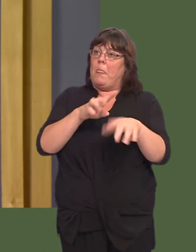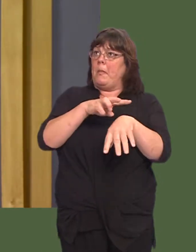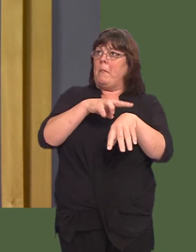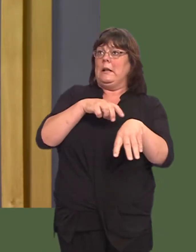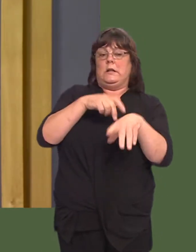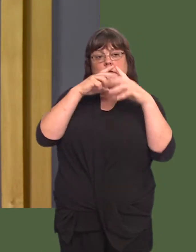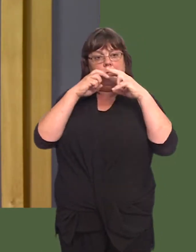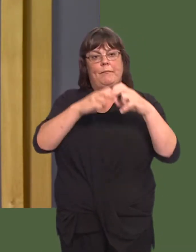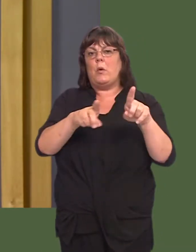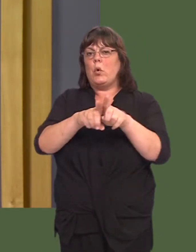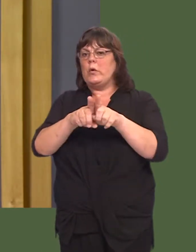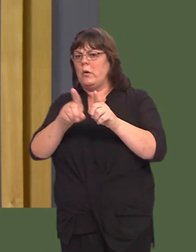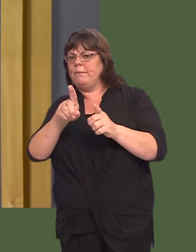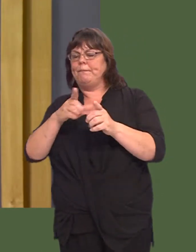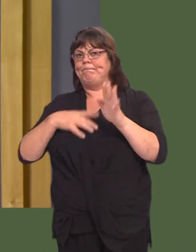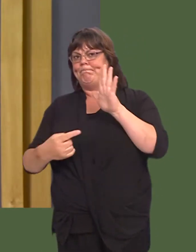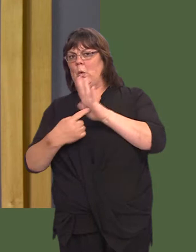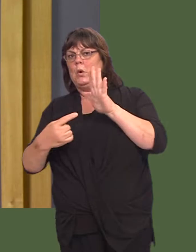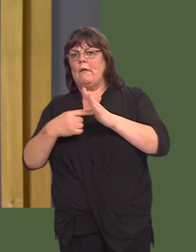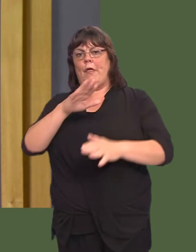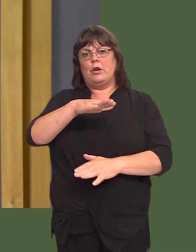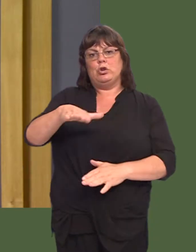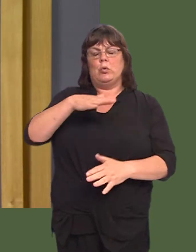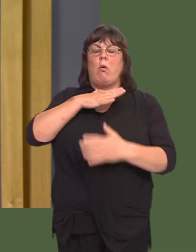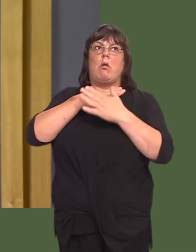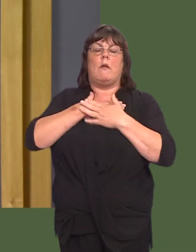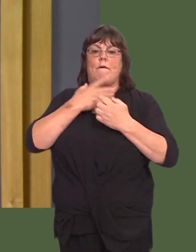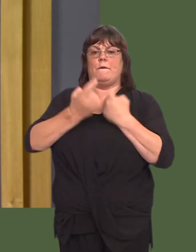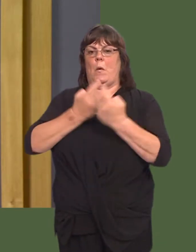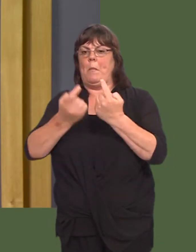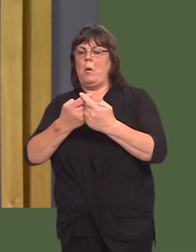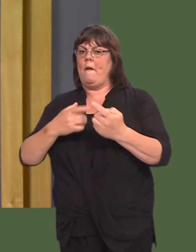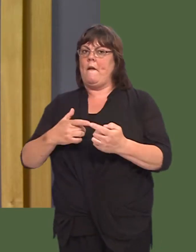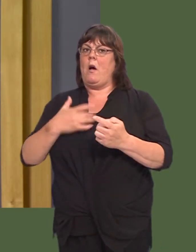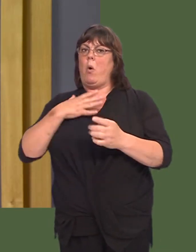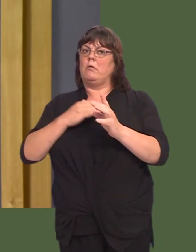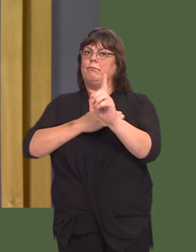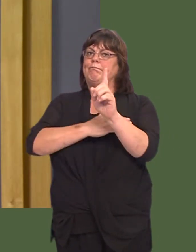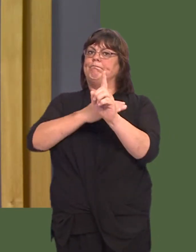an environment where children seeking to fulfil their ambitions in the sport, to a more professional